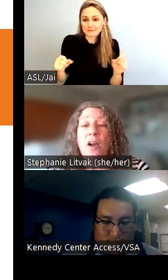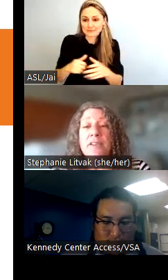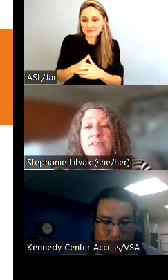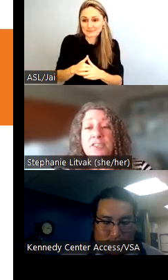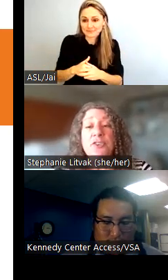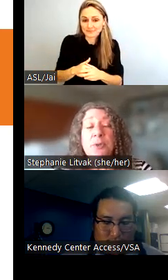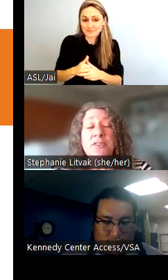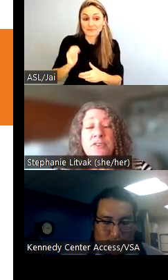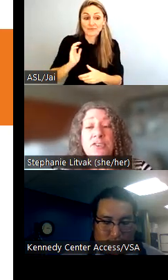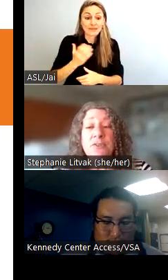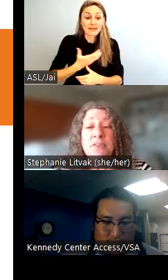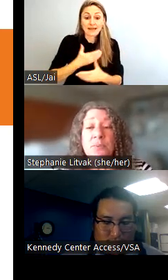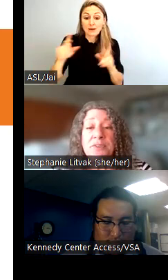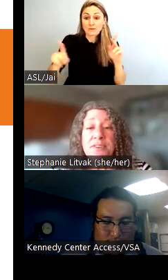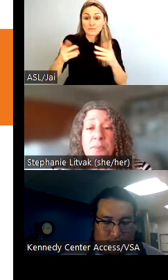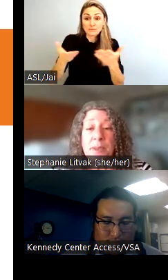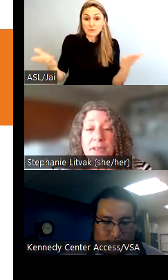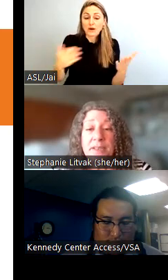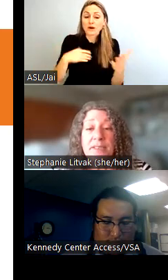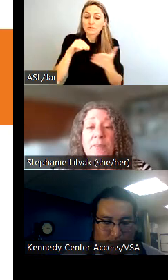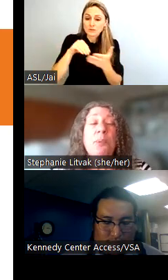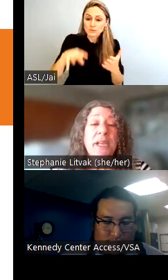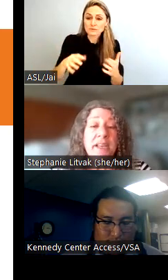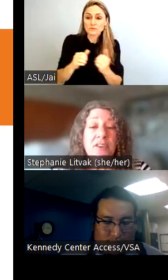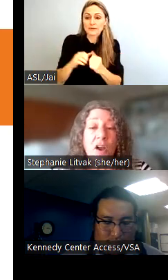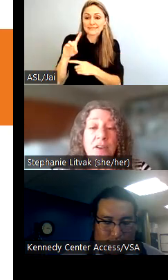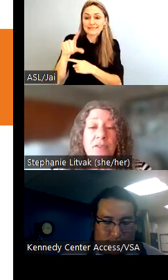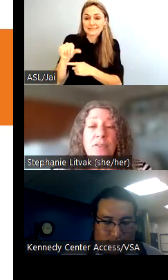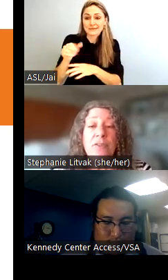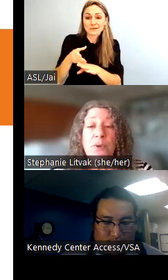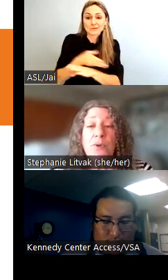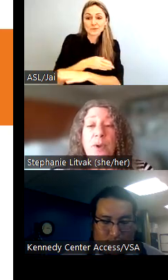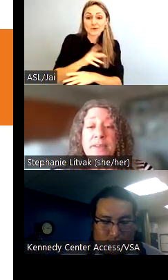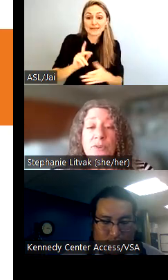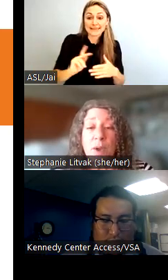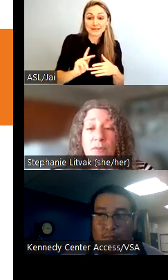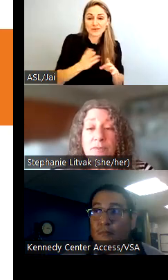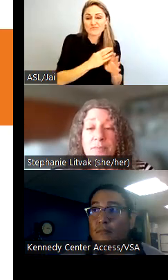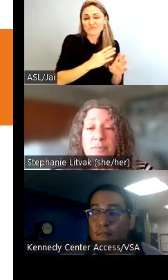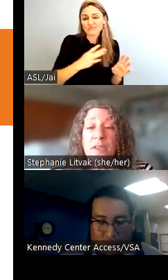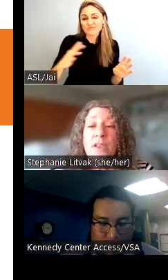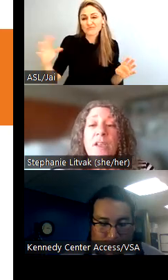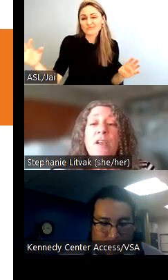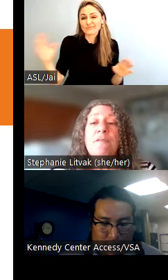Our constituents are students with disabilities, pre-kindergarten through grade 12.